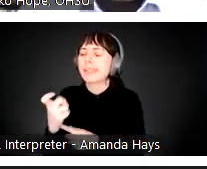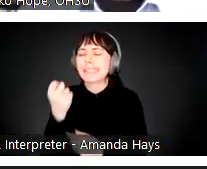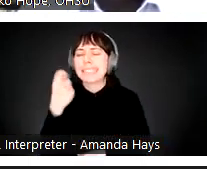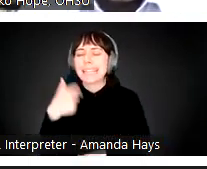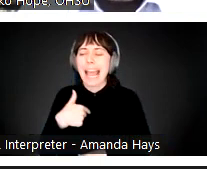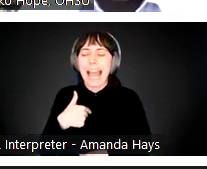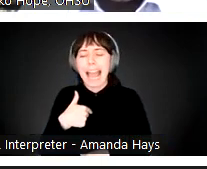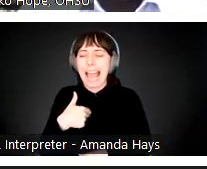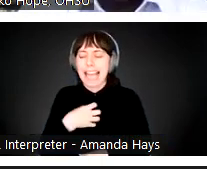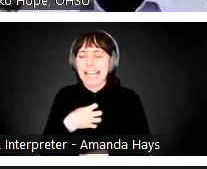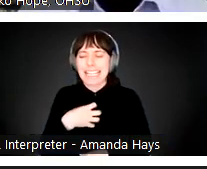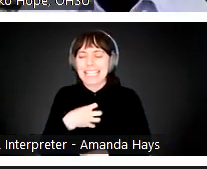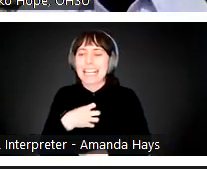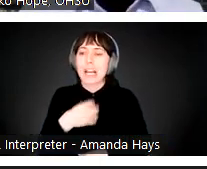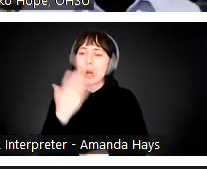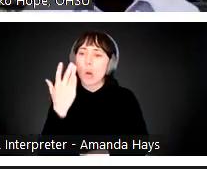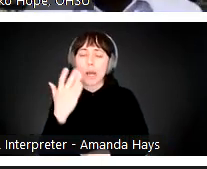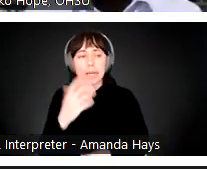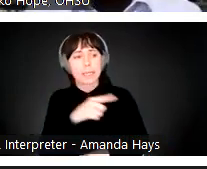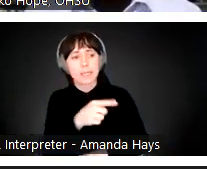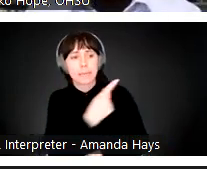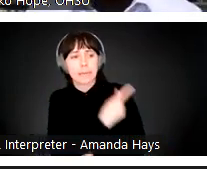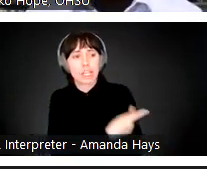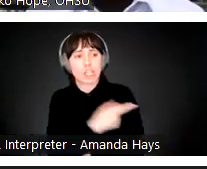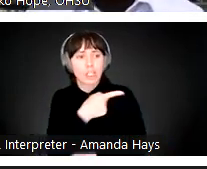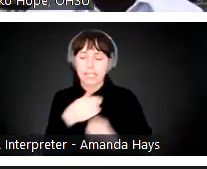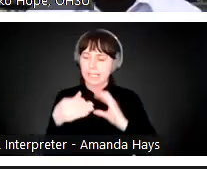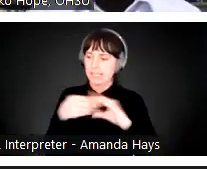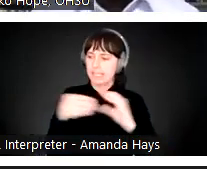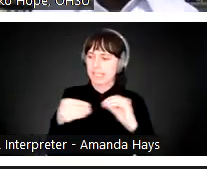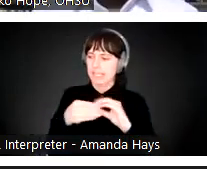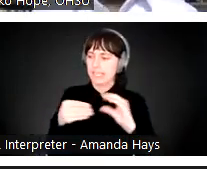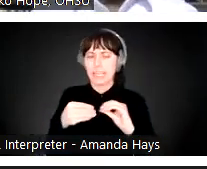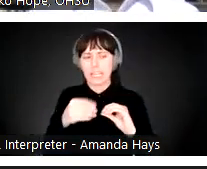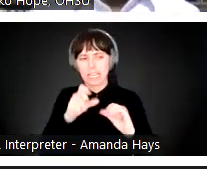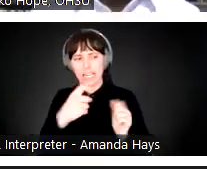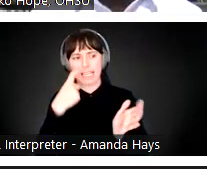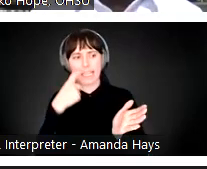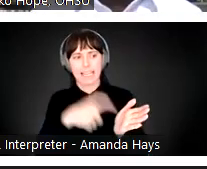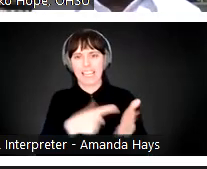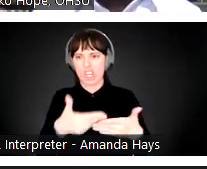COVID, you can pick up when it's presenting even early on. And I think it doesn't necessarily have, you don't have